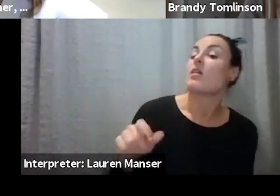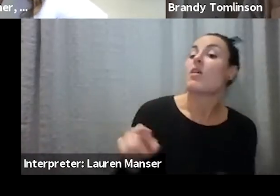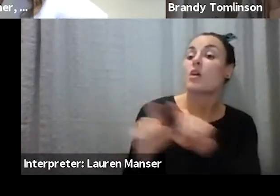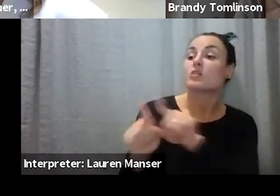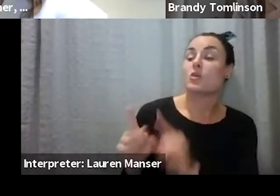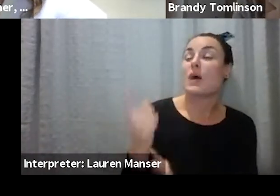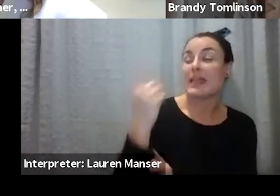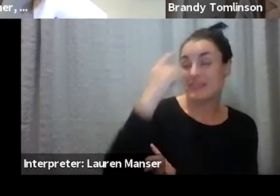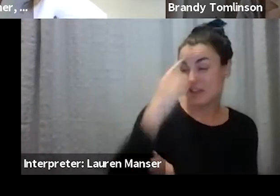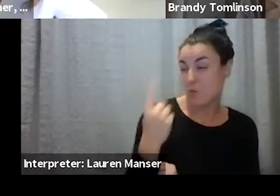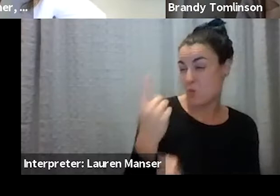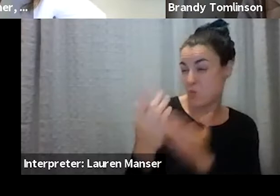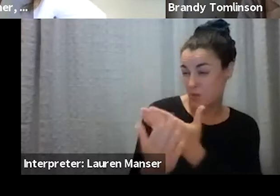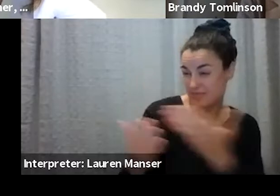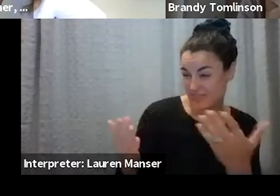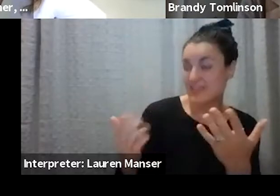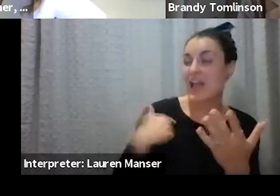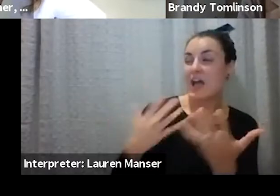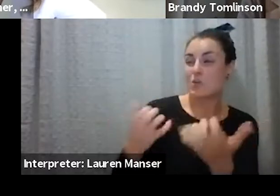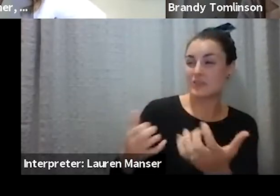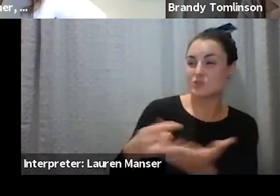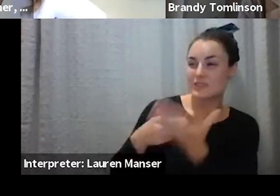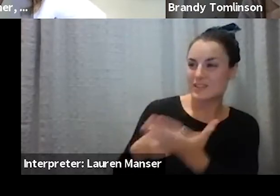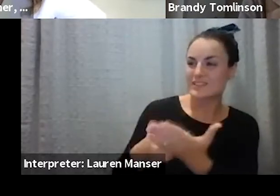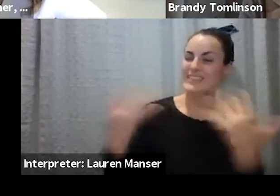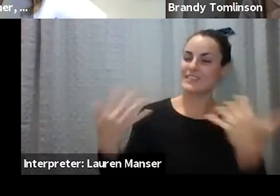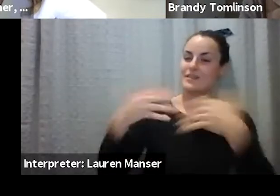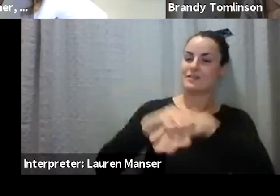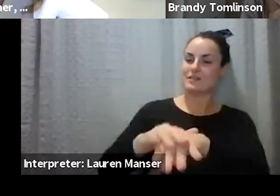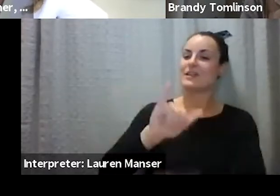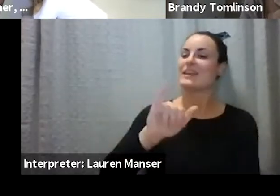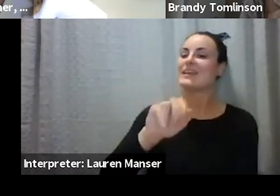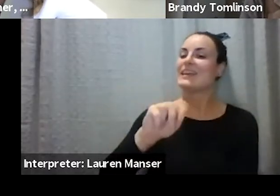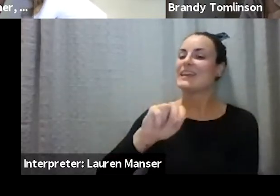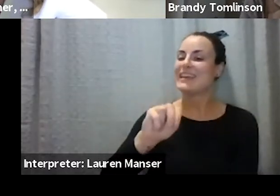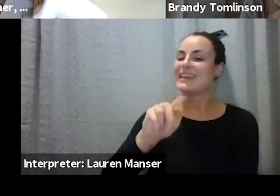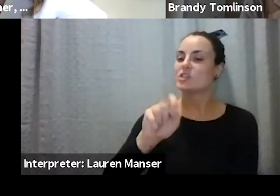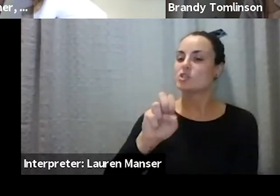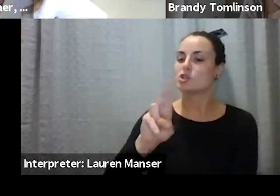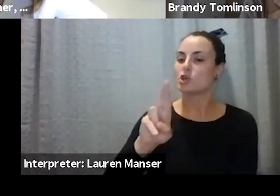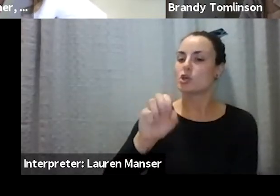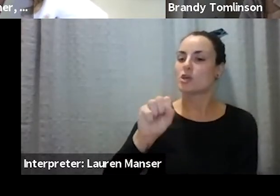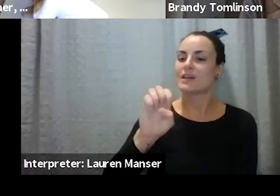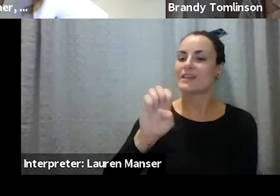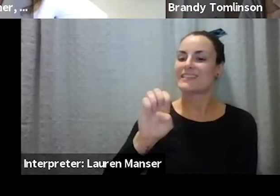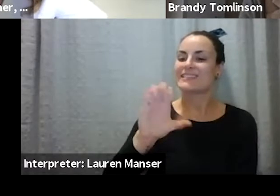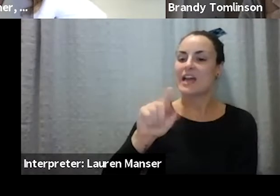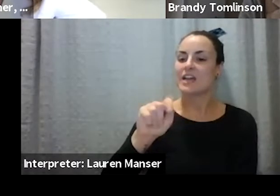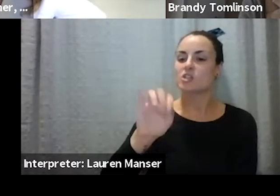was also the intersectionality of the entire community, as we call it, a people with disabilities.